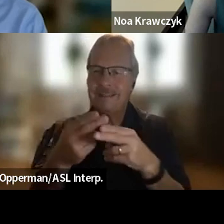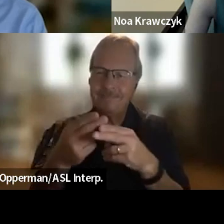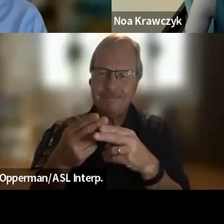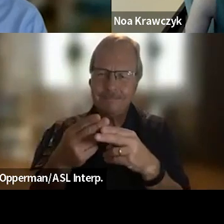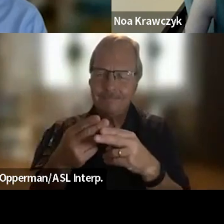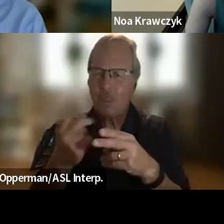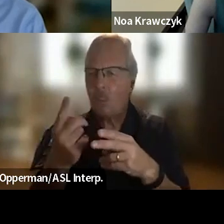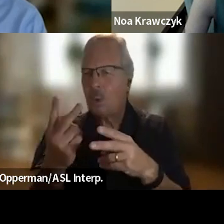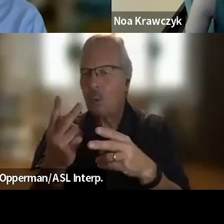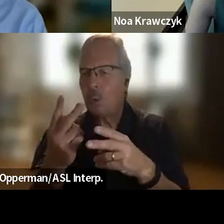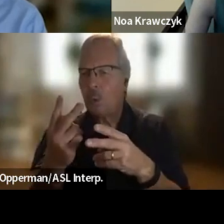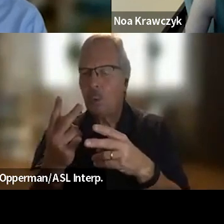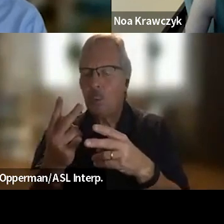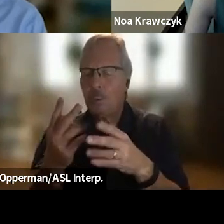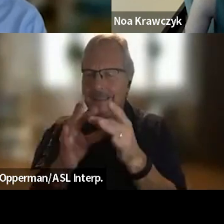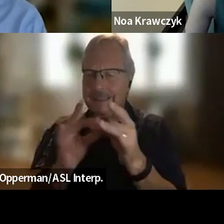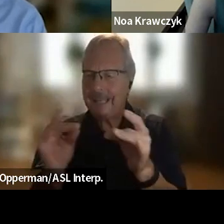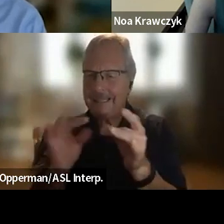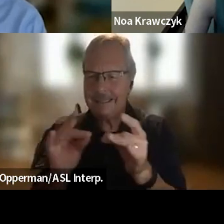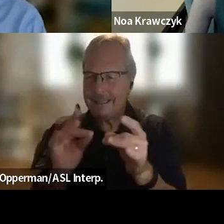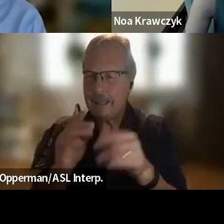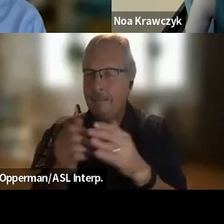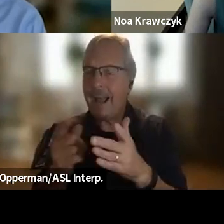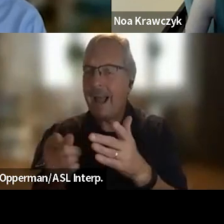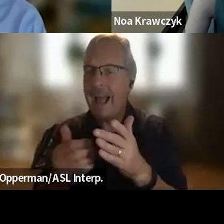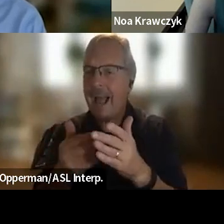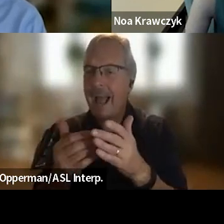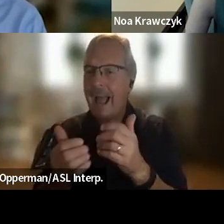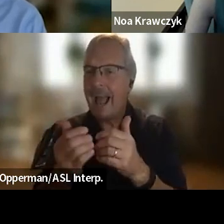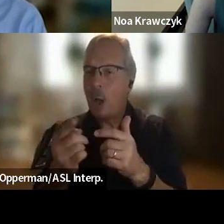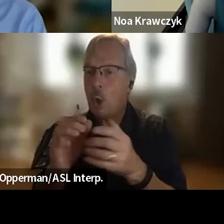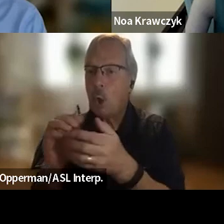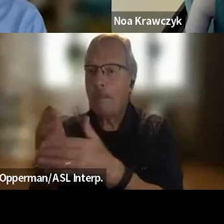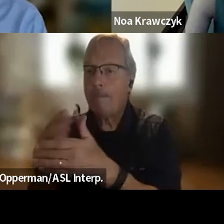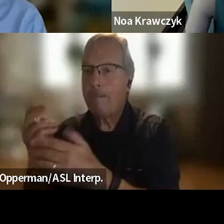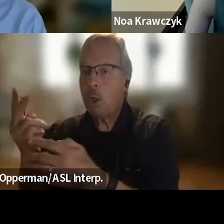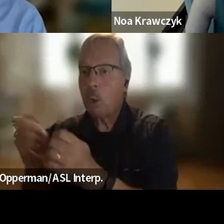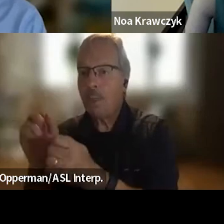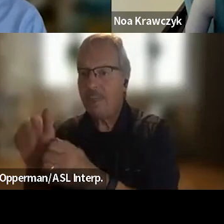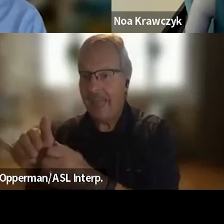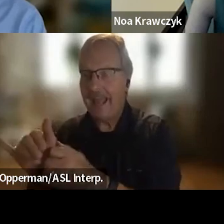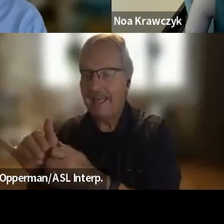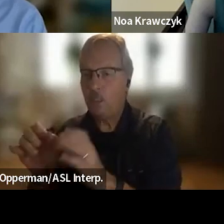or two parting sentences about how you're partnering with that stakeholder group.